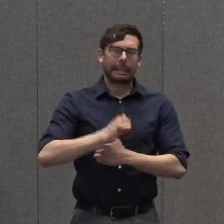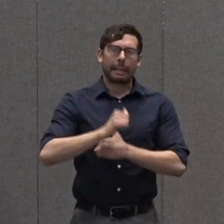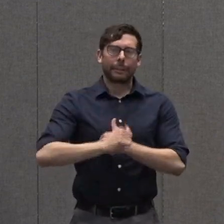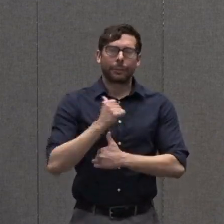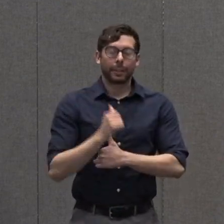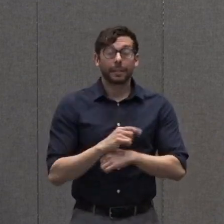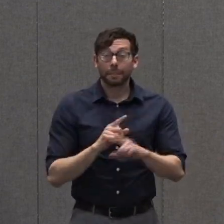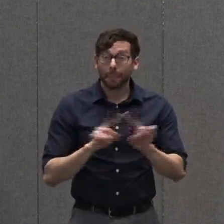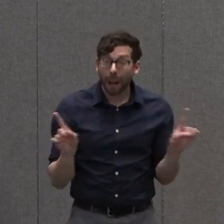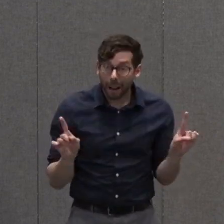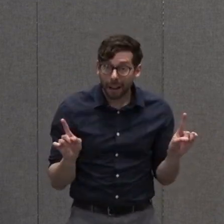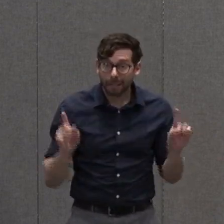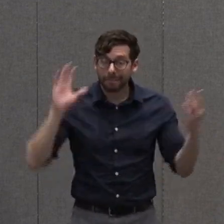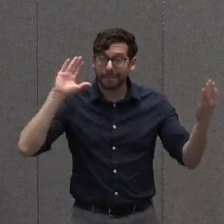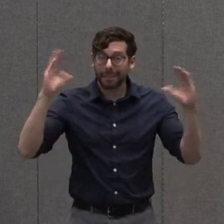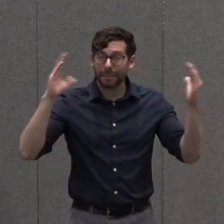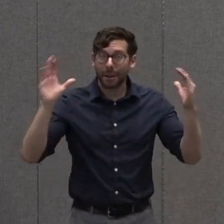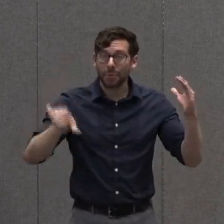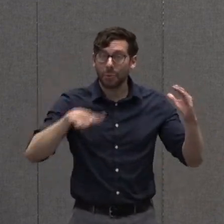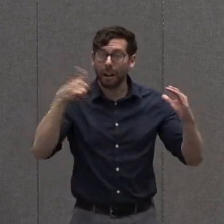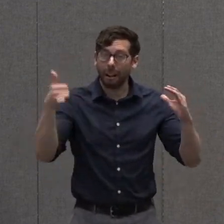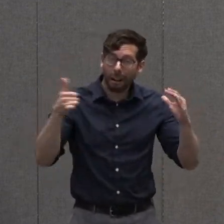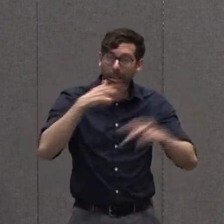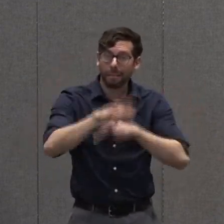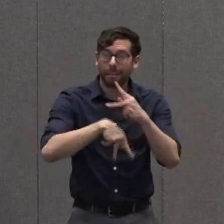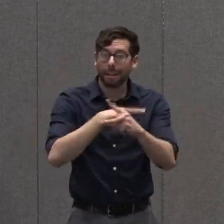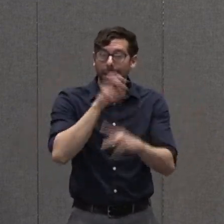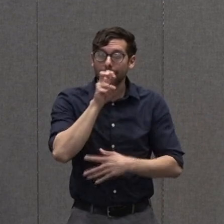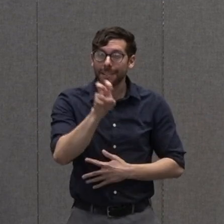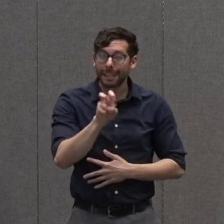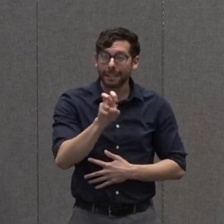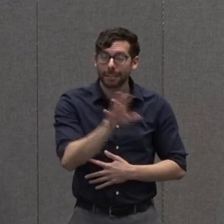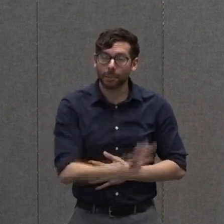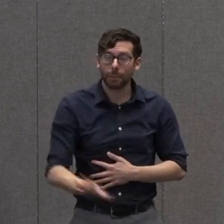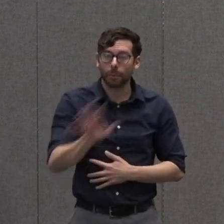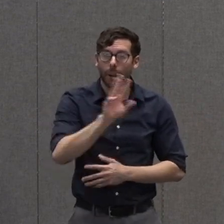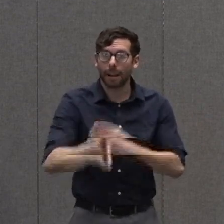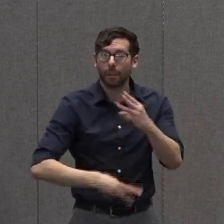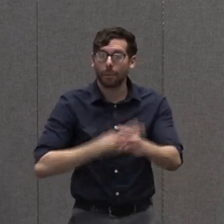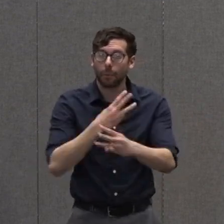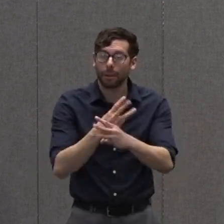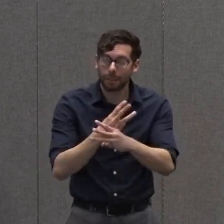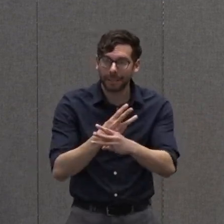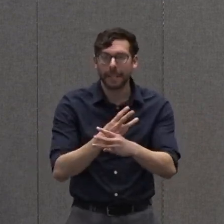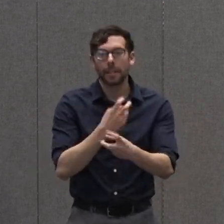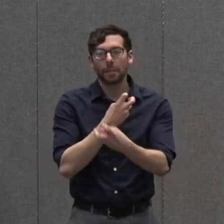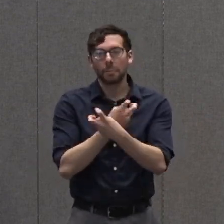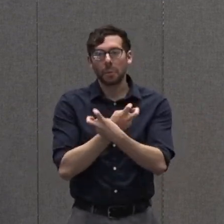around the world, their venoms are relatively mild. But you still have to be very careful.